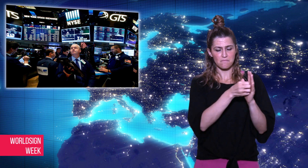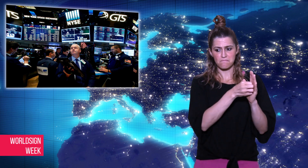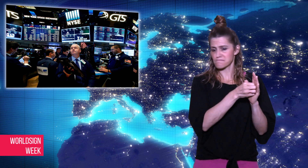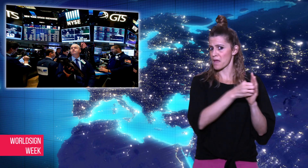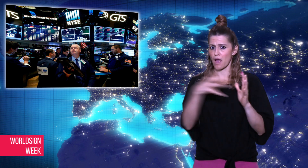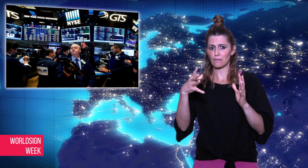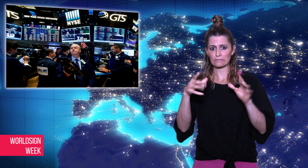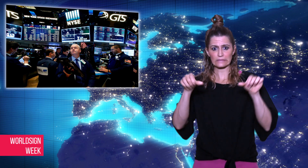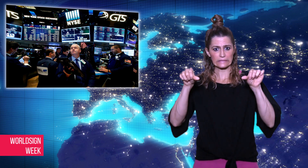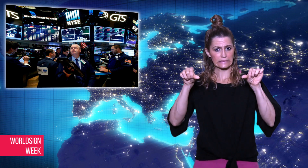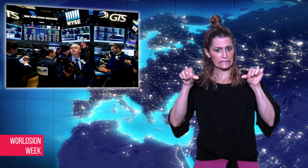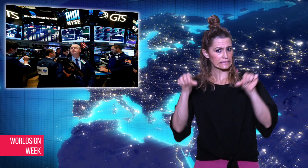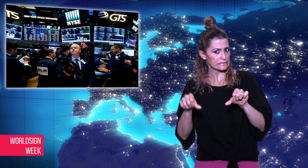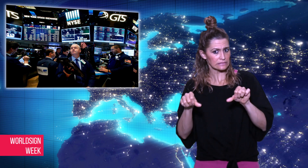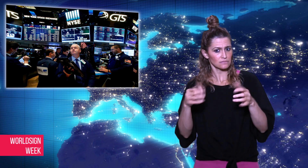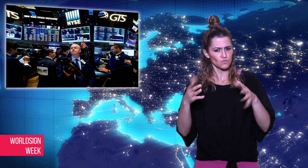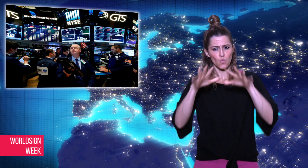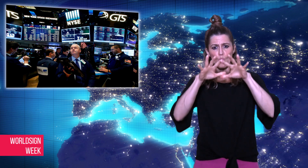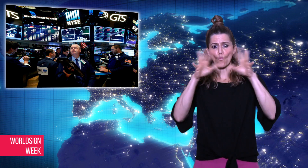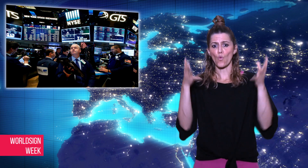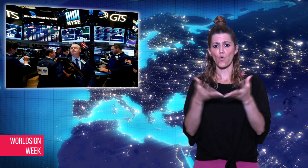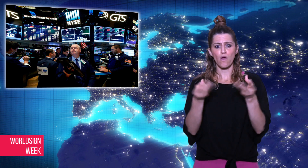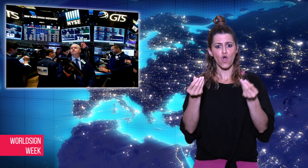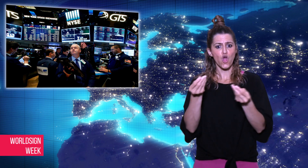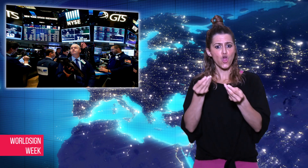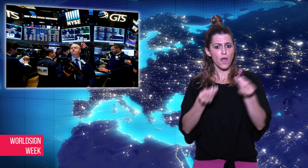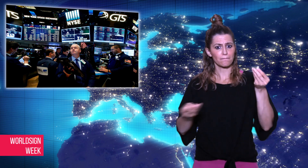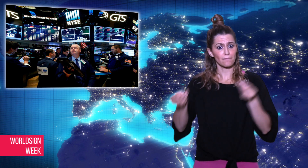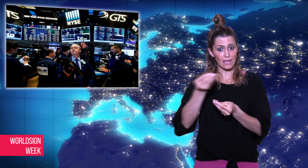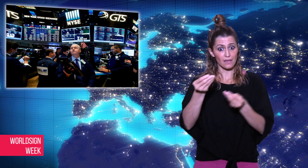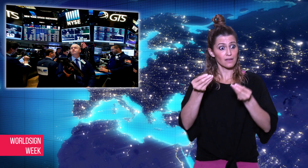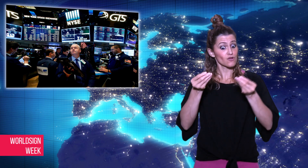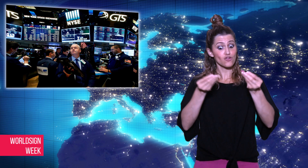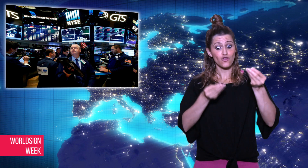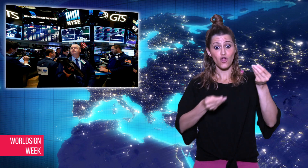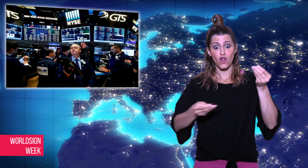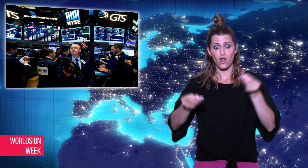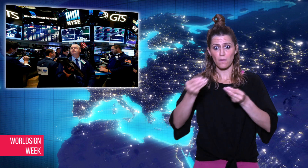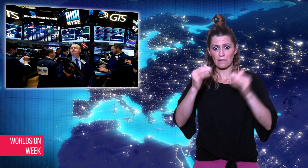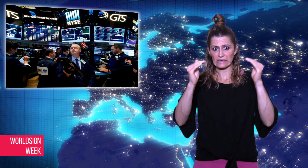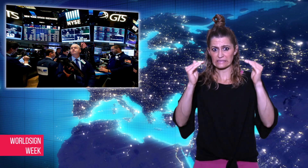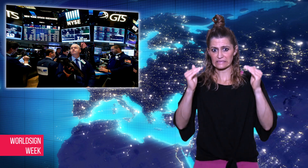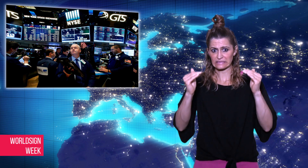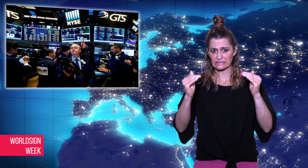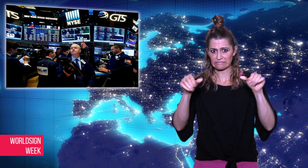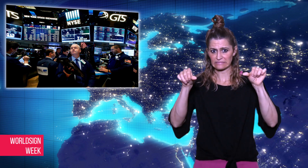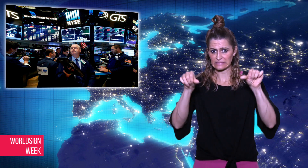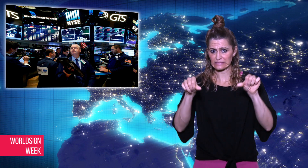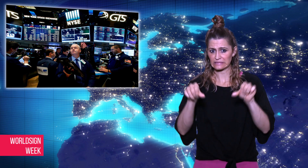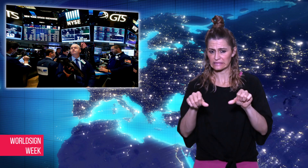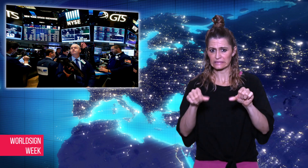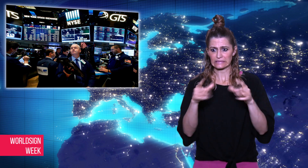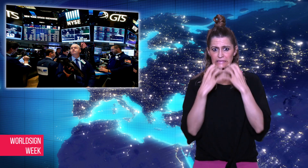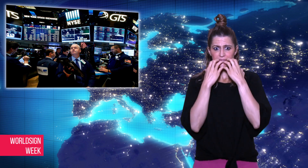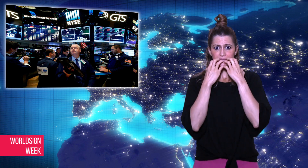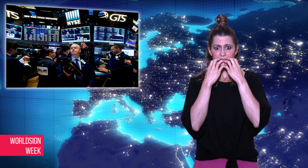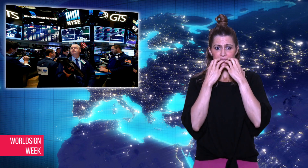adverse effects on the world economy.